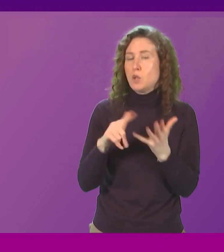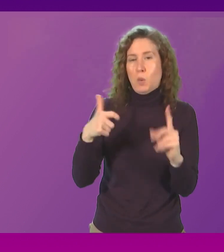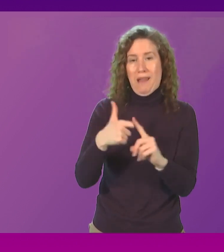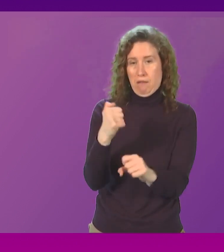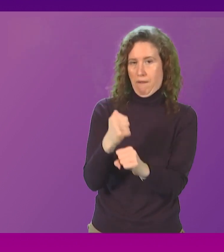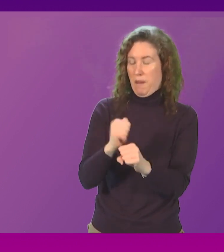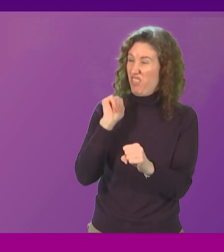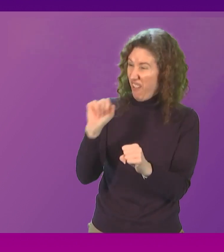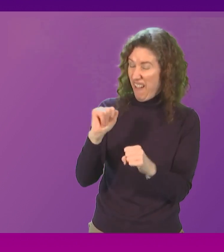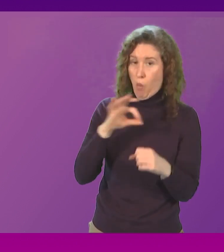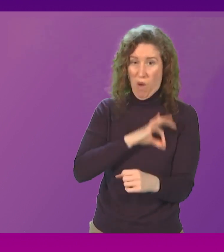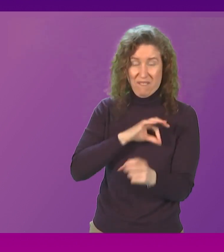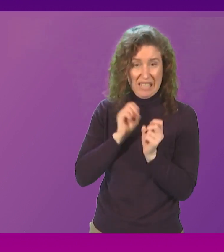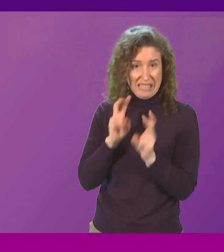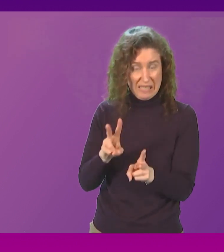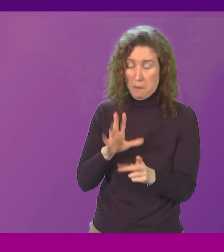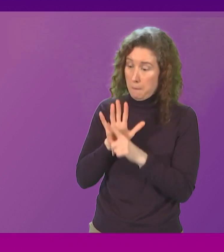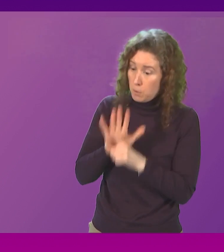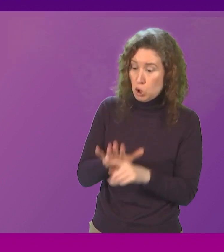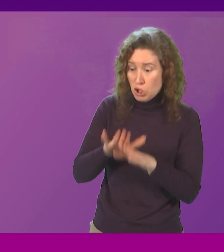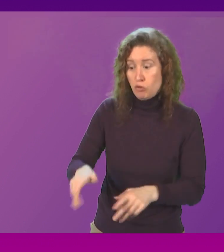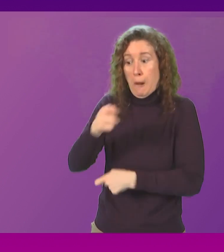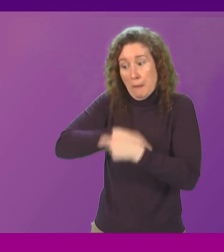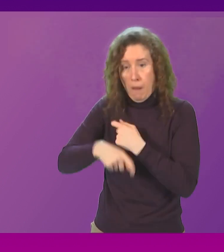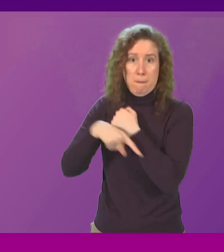system, which pushes children into poverty.